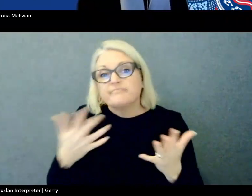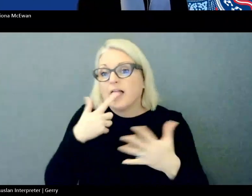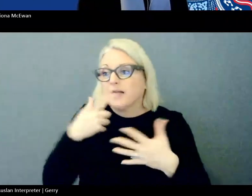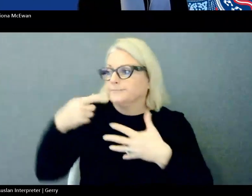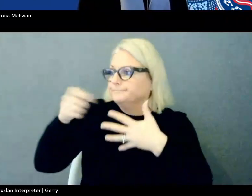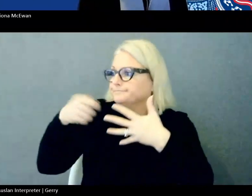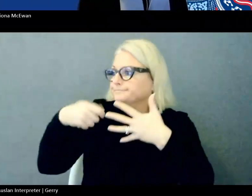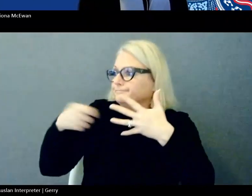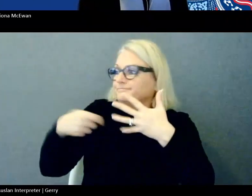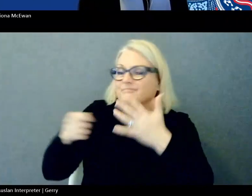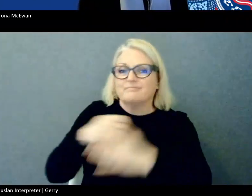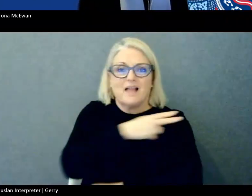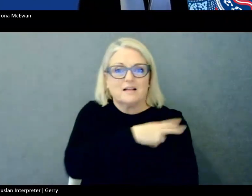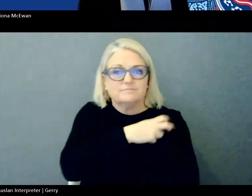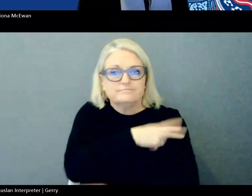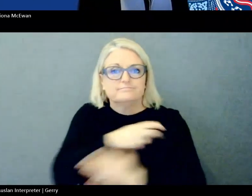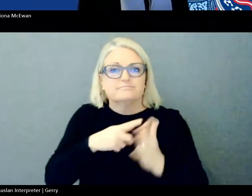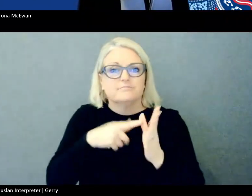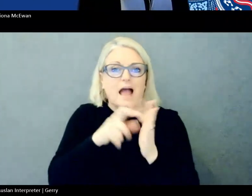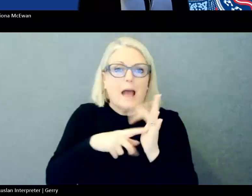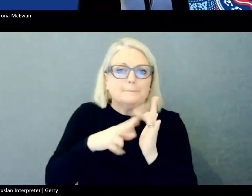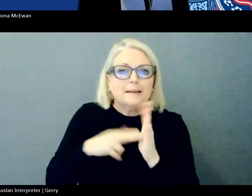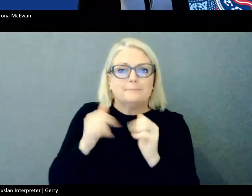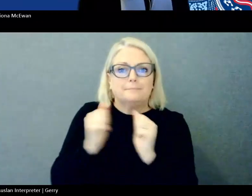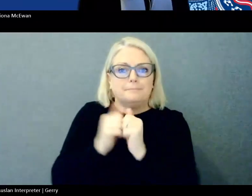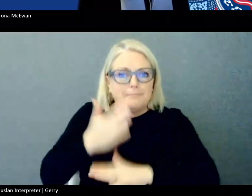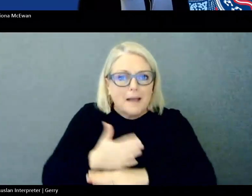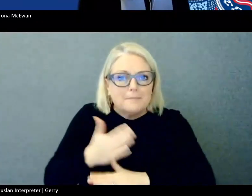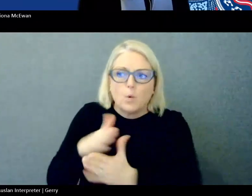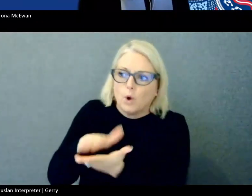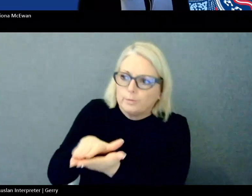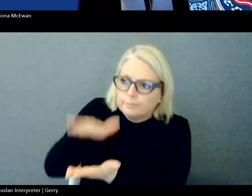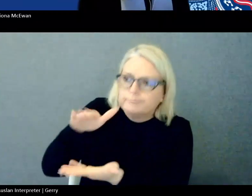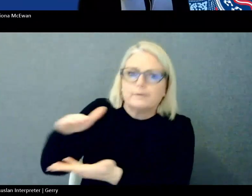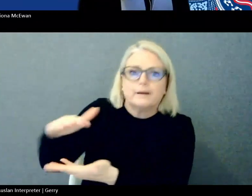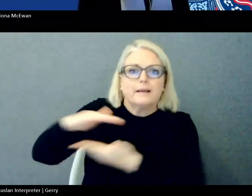that's used as evidence. I think in part, some of the regulatory approaches